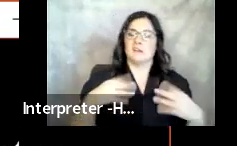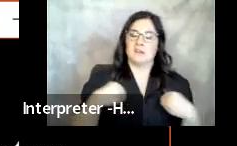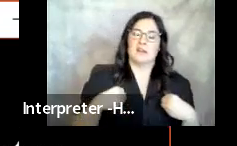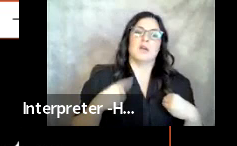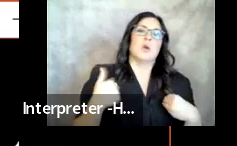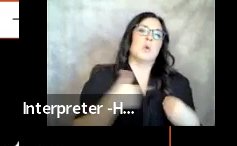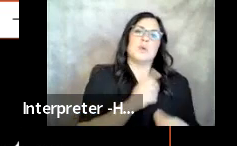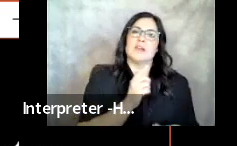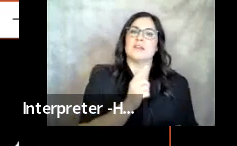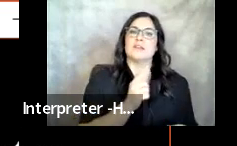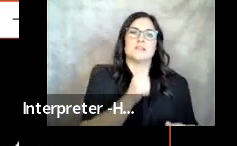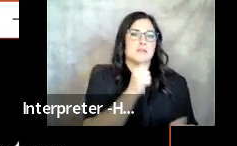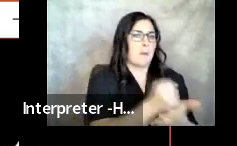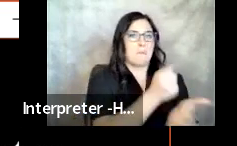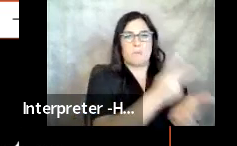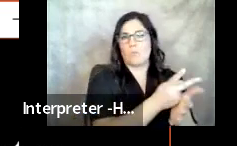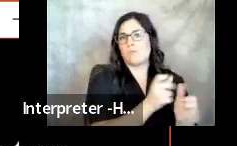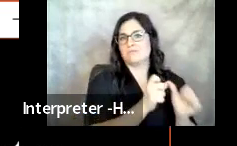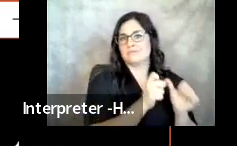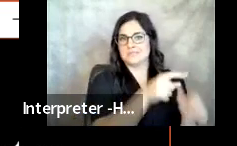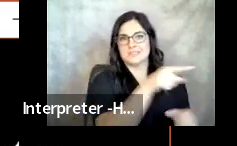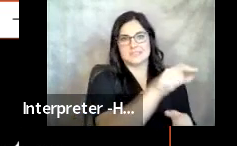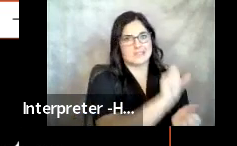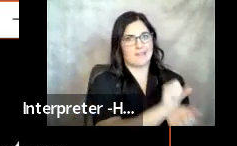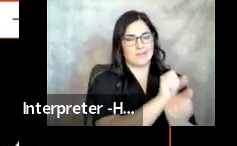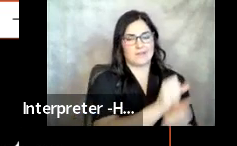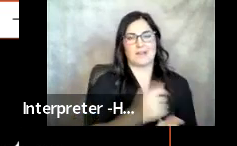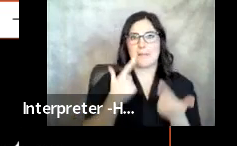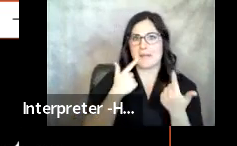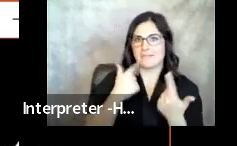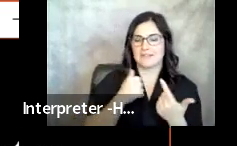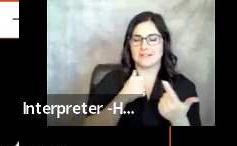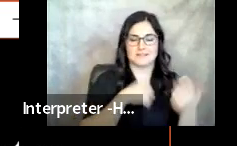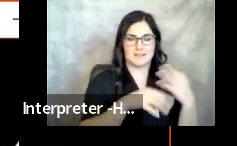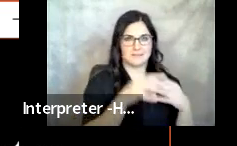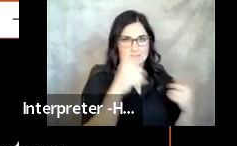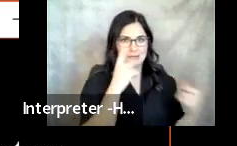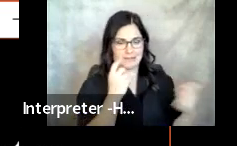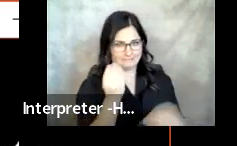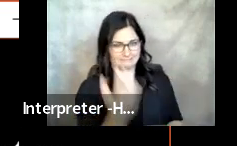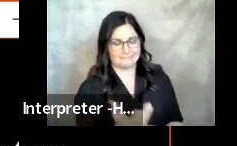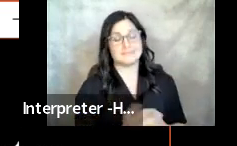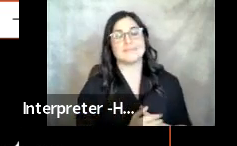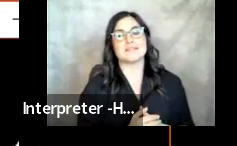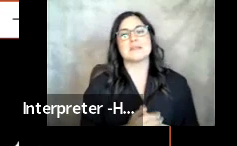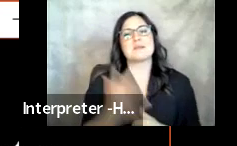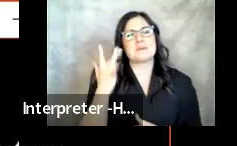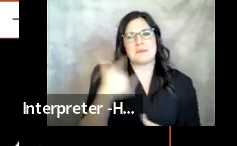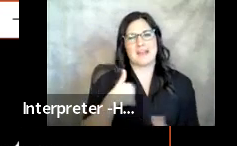I mean, I'm laughing instead of crying here now. The reason why I. Bring this up is to point out something.